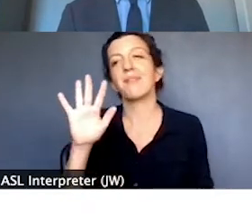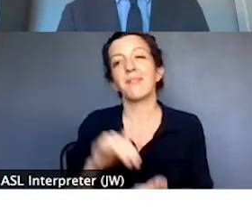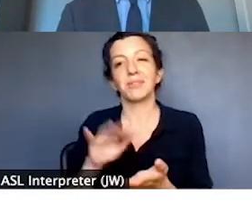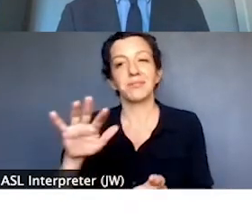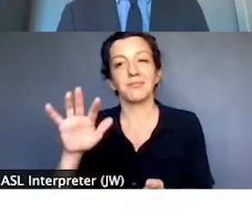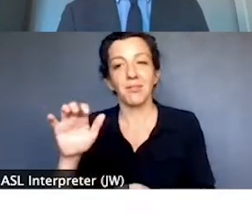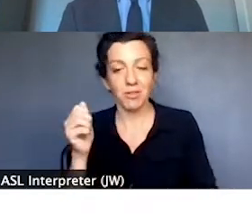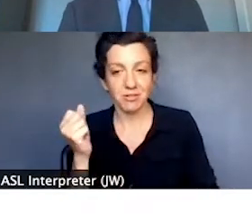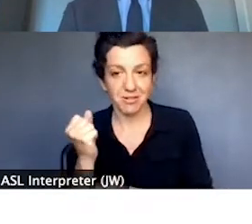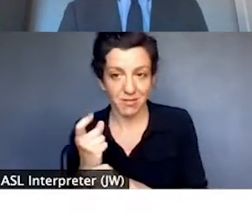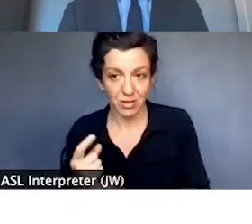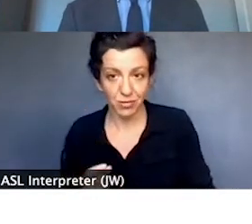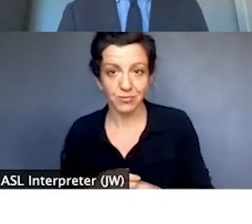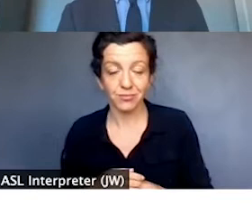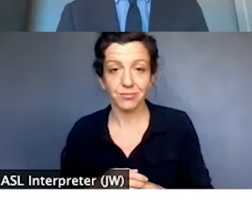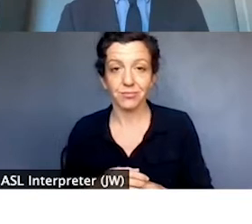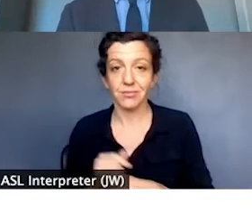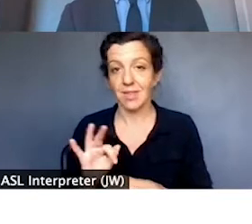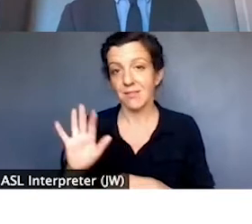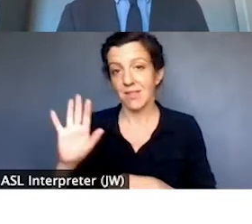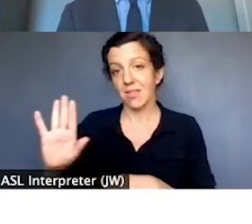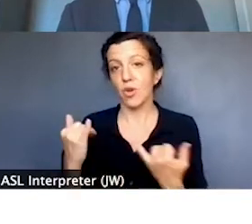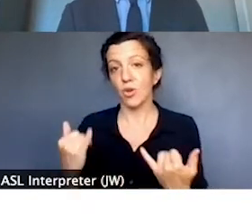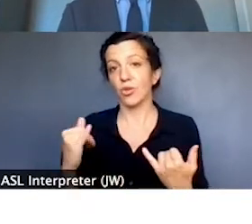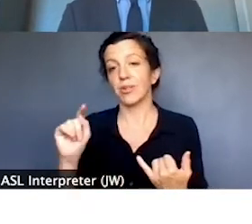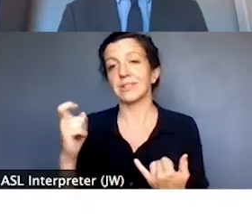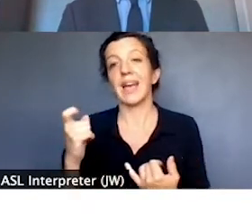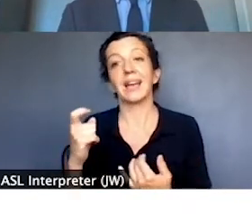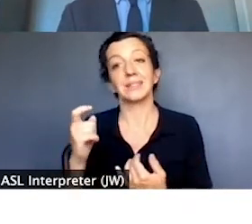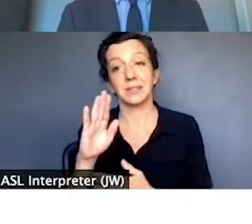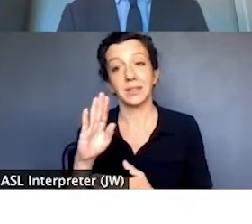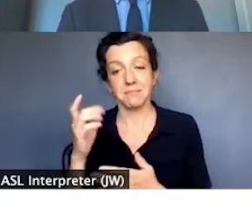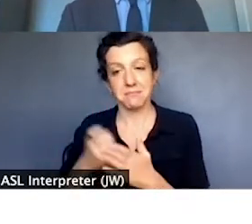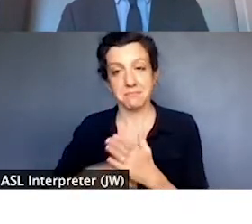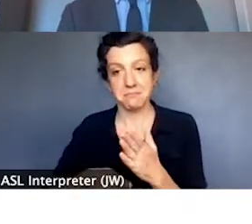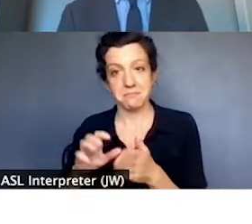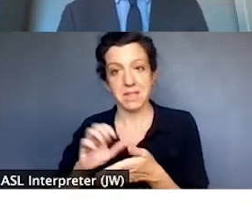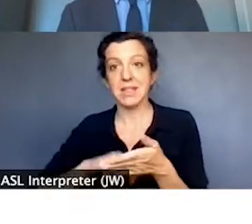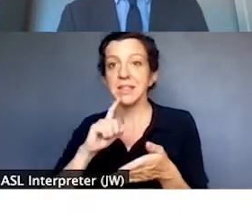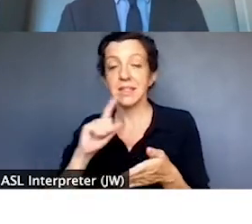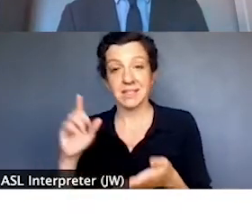And if a business's current tax bill on their equipment is less than that amount, its bill would be eliminated entirely.